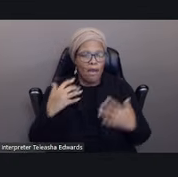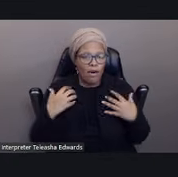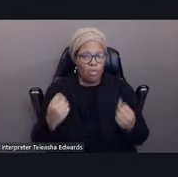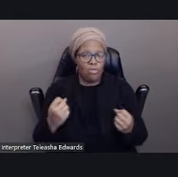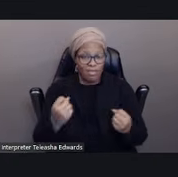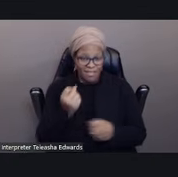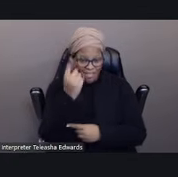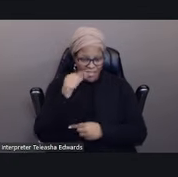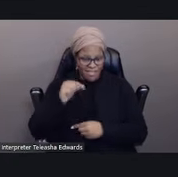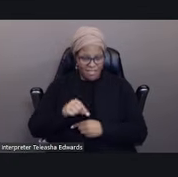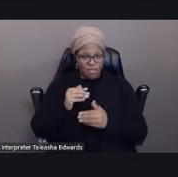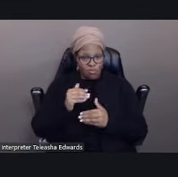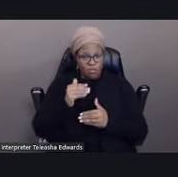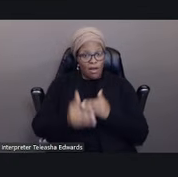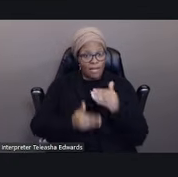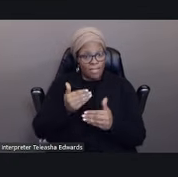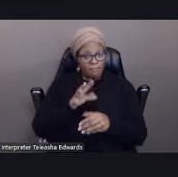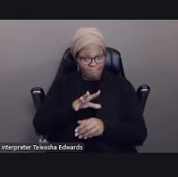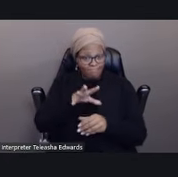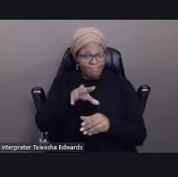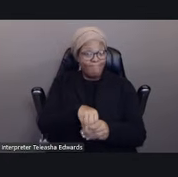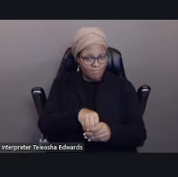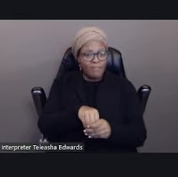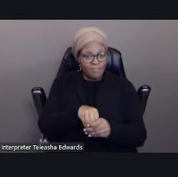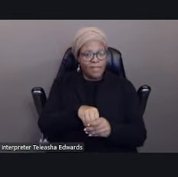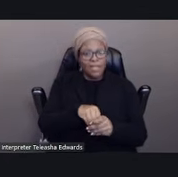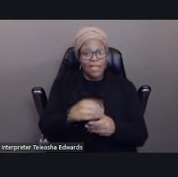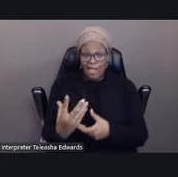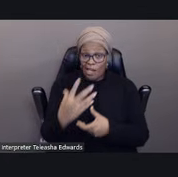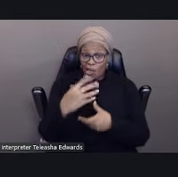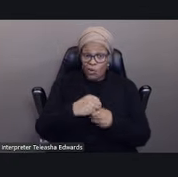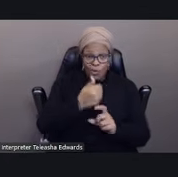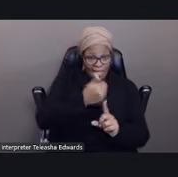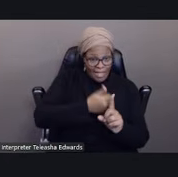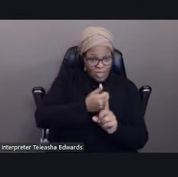we've been engaged in. It has involved each and every one of you and I'm excited to see the level